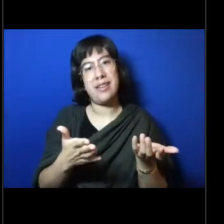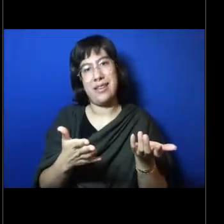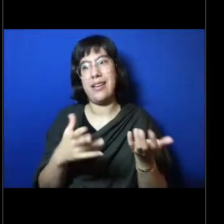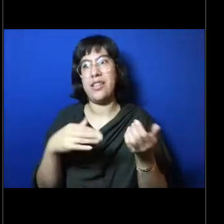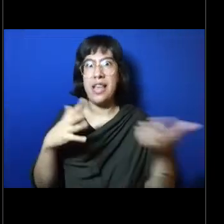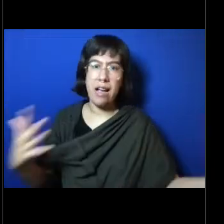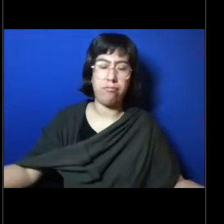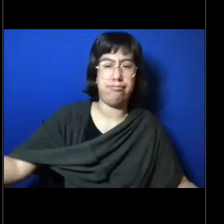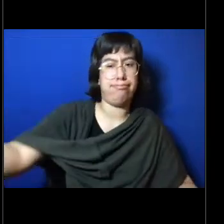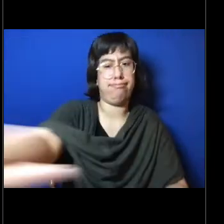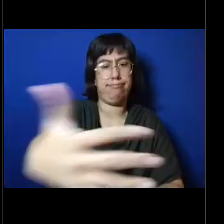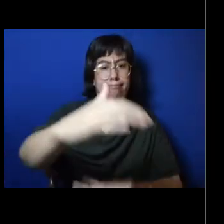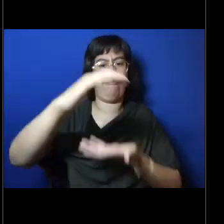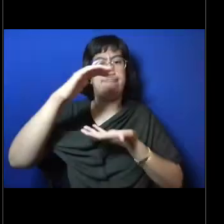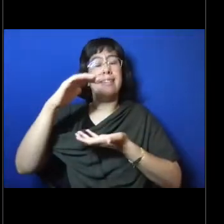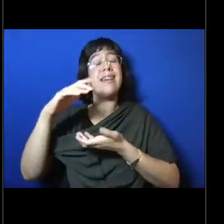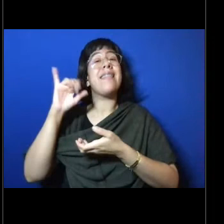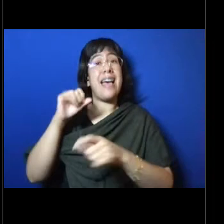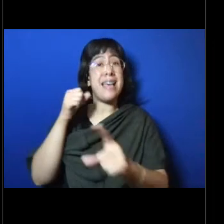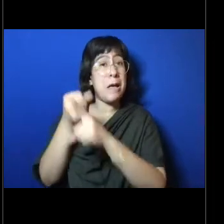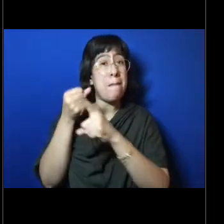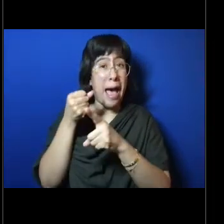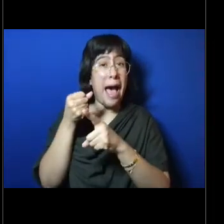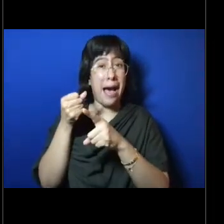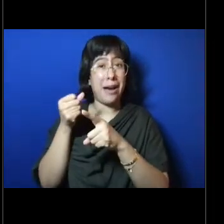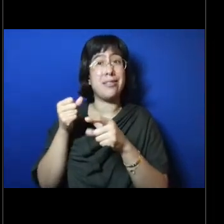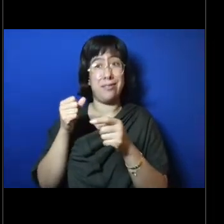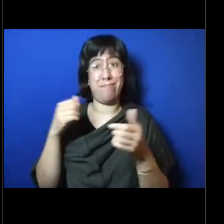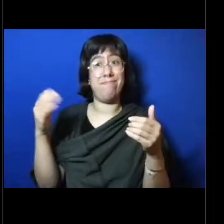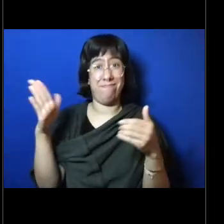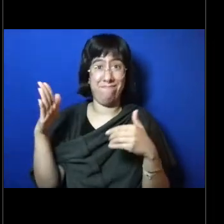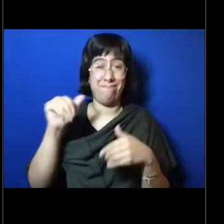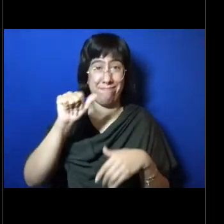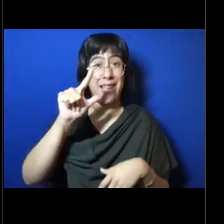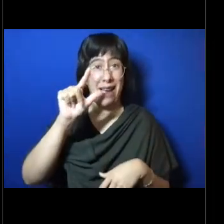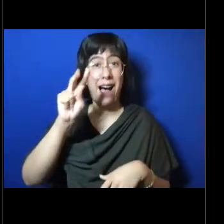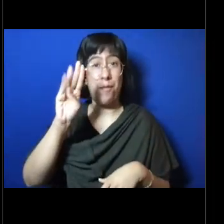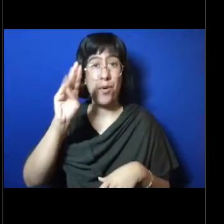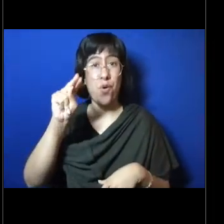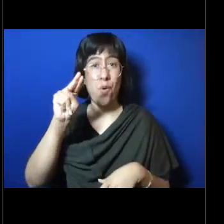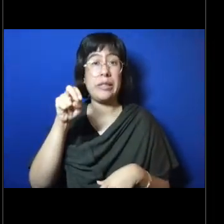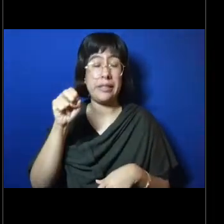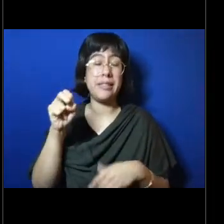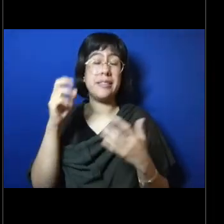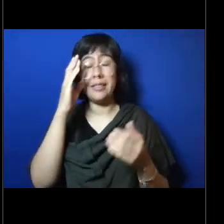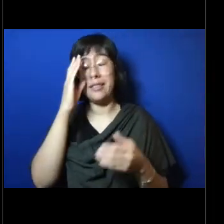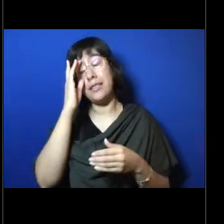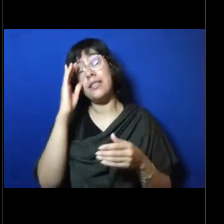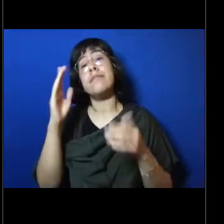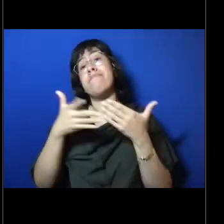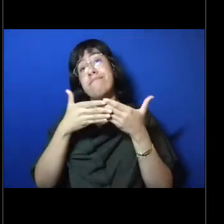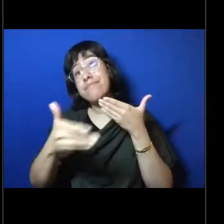that you could impact the population. But in fact, you can. And what happened is in the 1970s